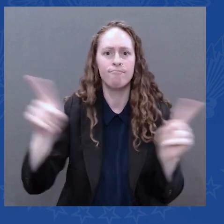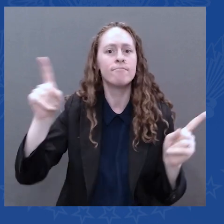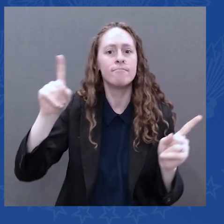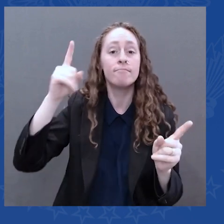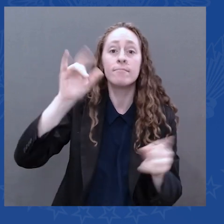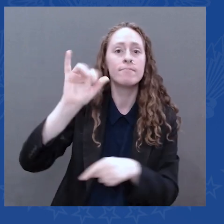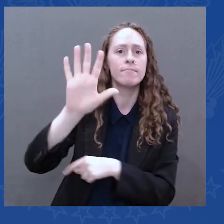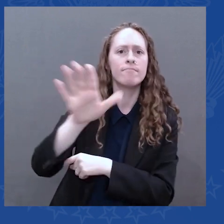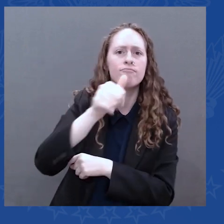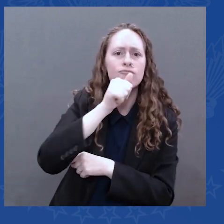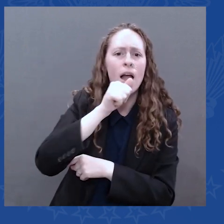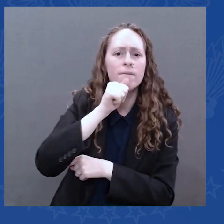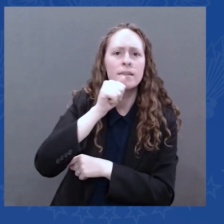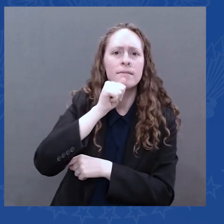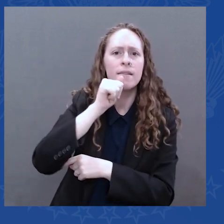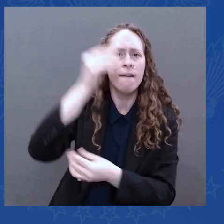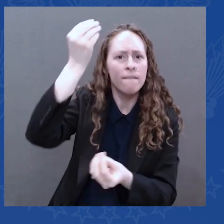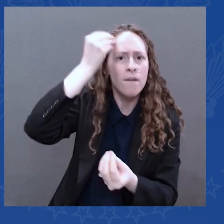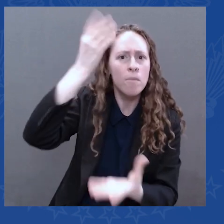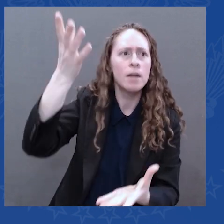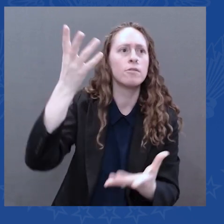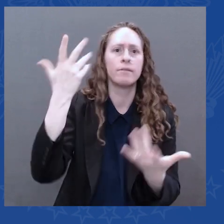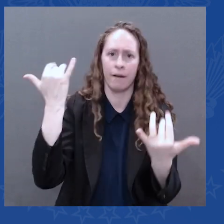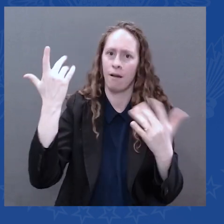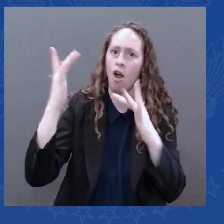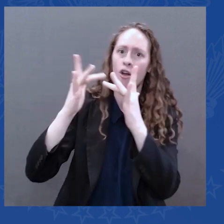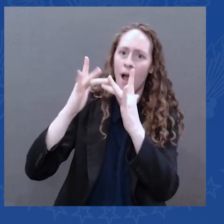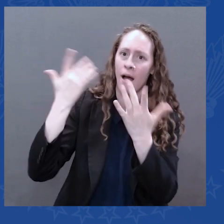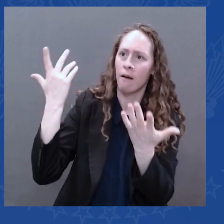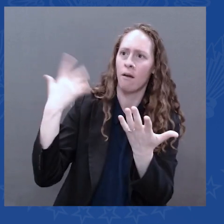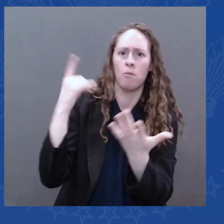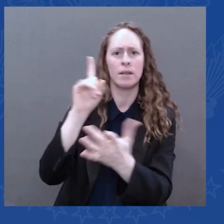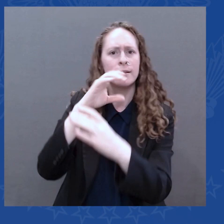And therefore, I'm very pleased that we have found an agreement